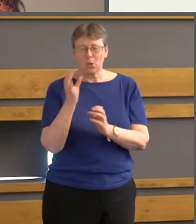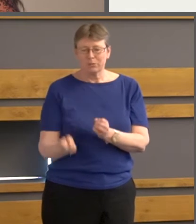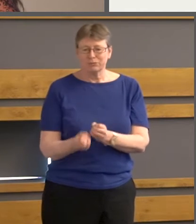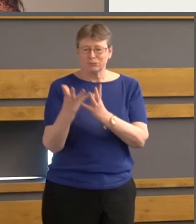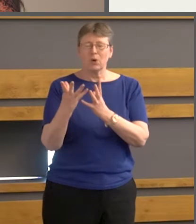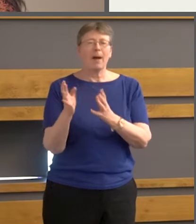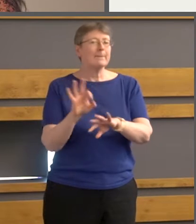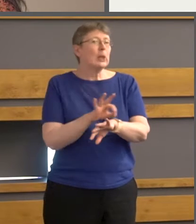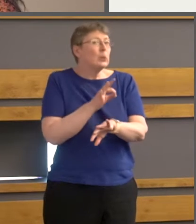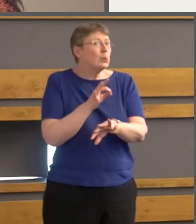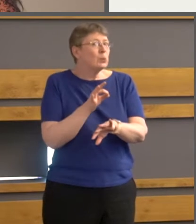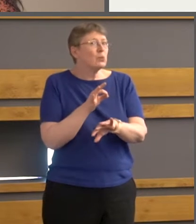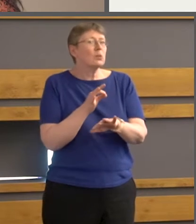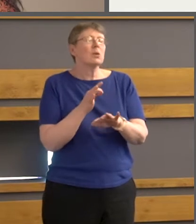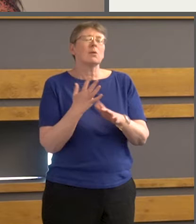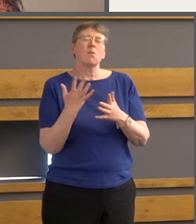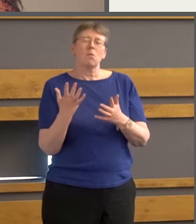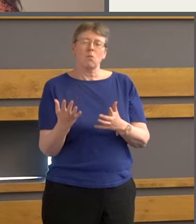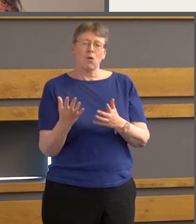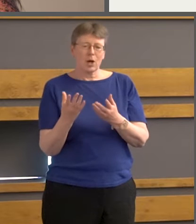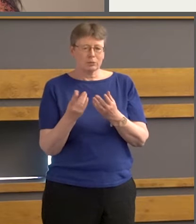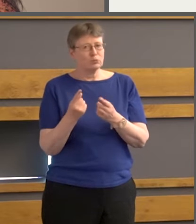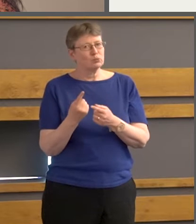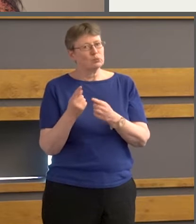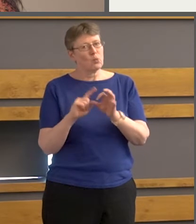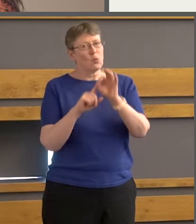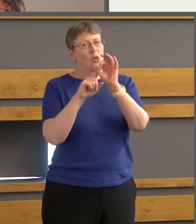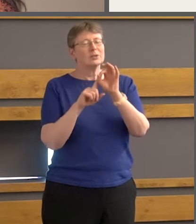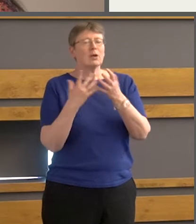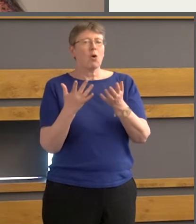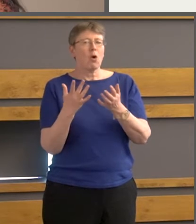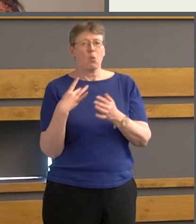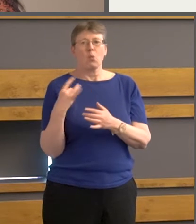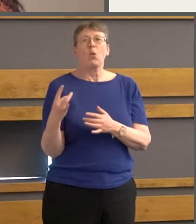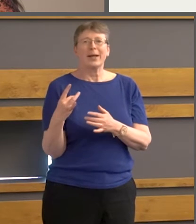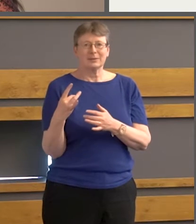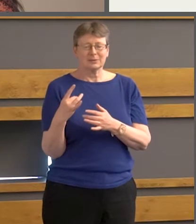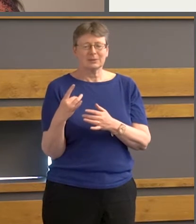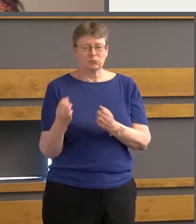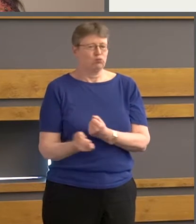which produced really fine, good quality fibers, or white, which is stronger, coarser fabric.